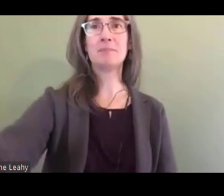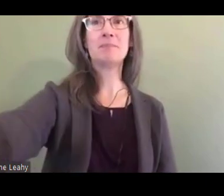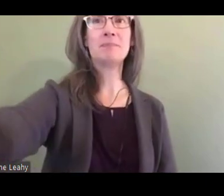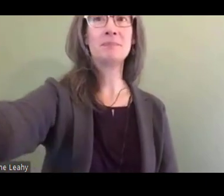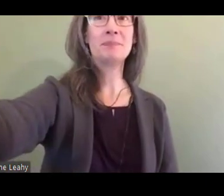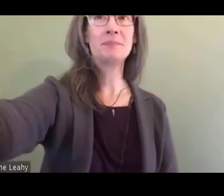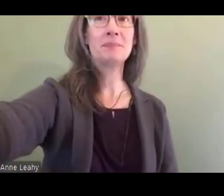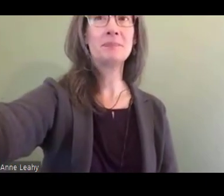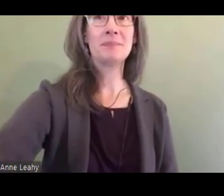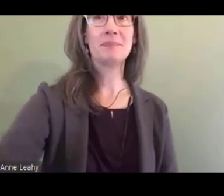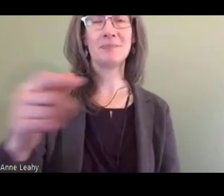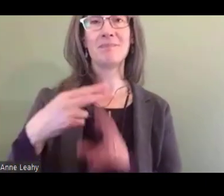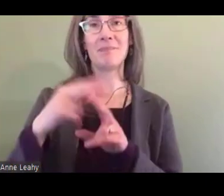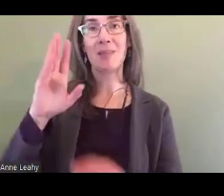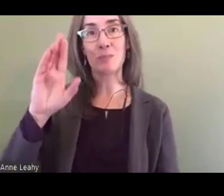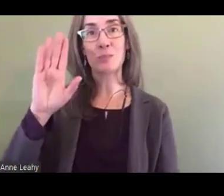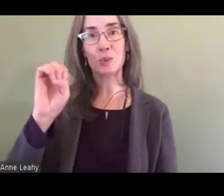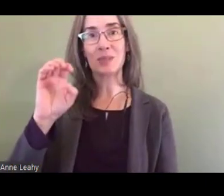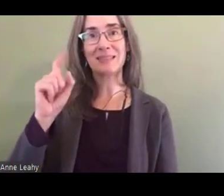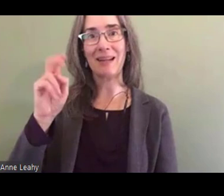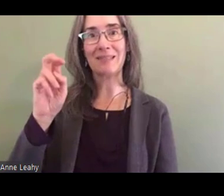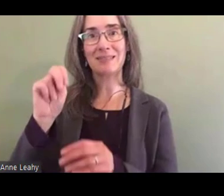And was honored to be co-counsel and play a small role in the seminal case